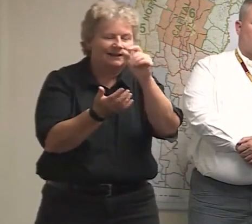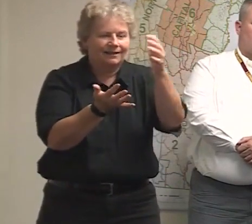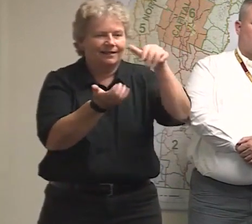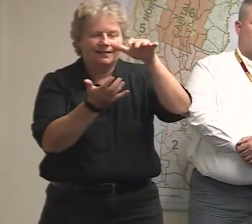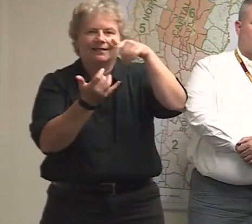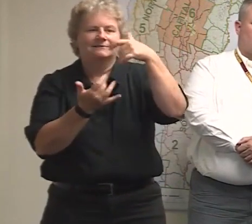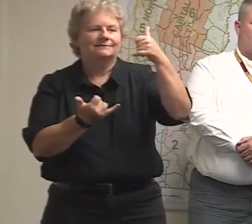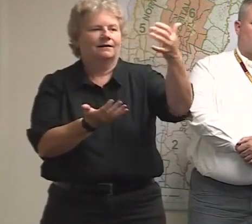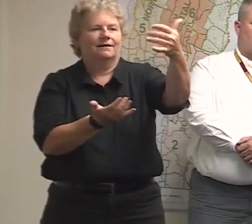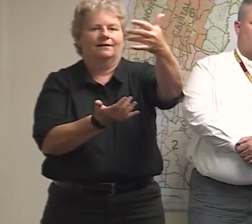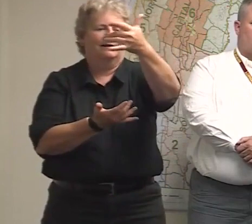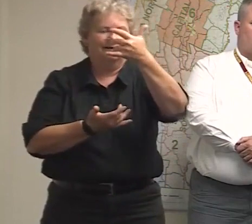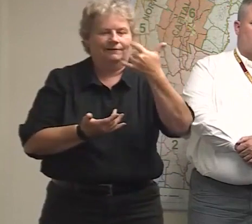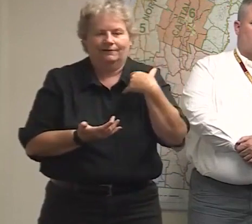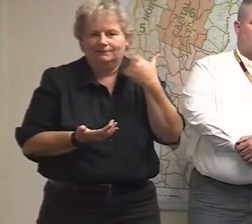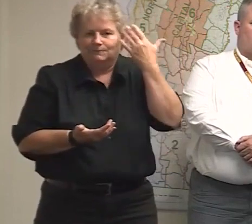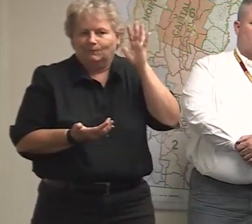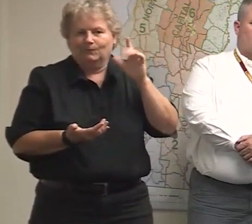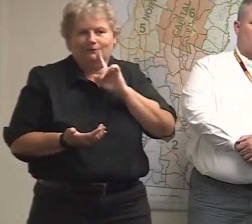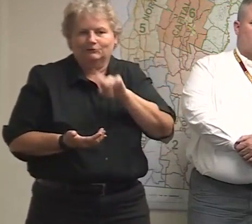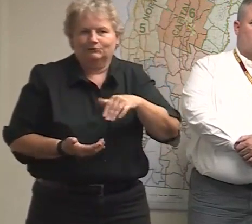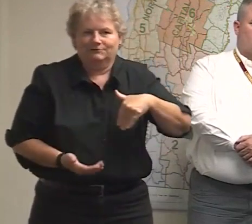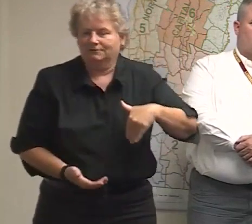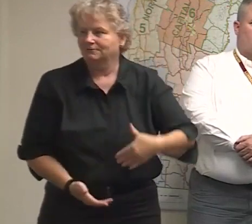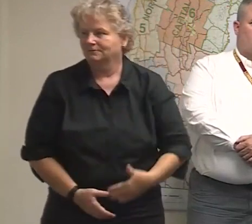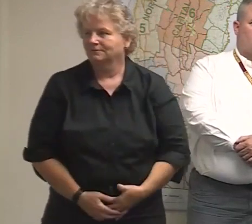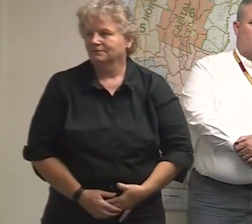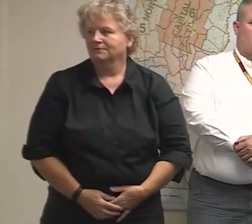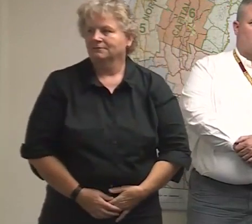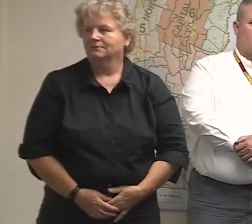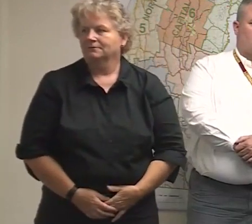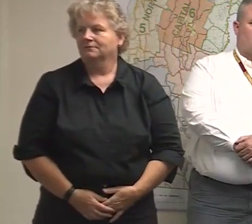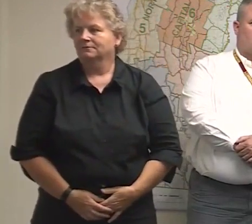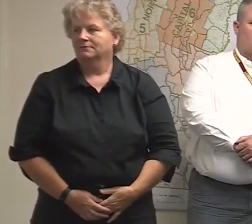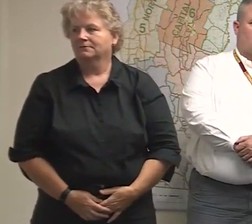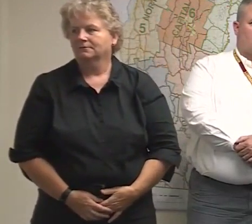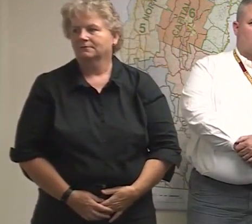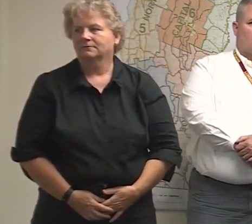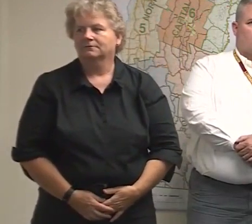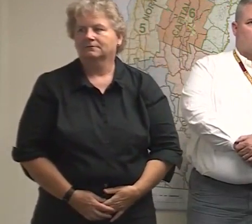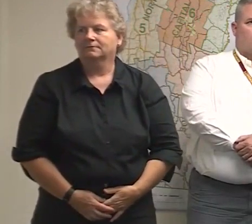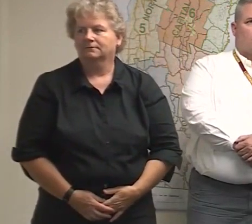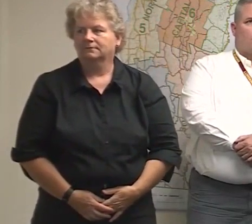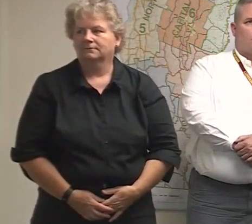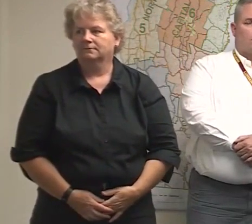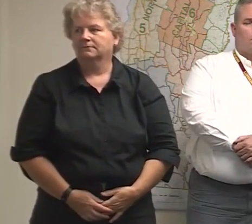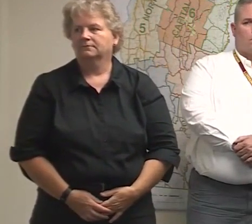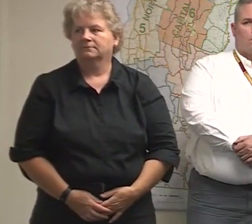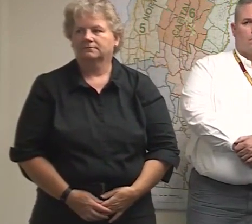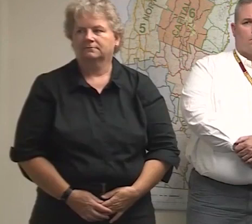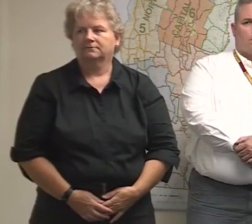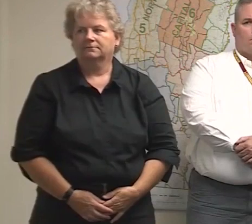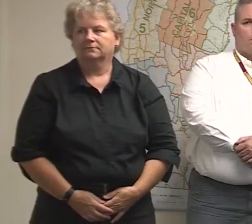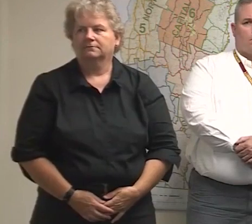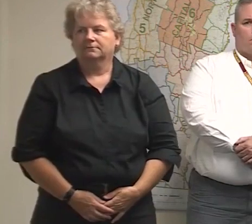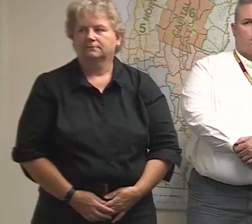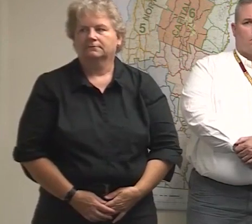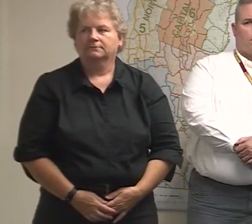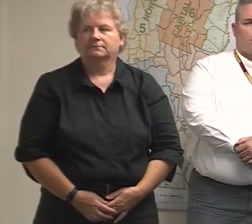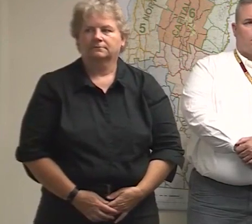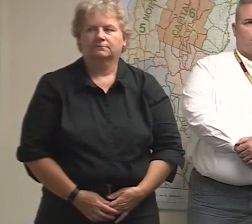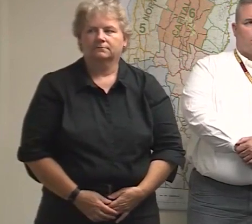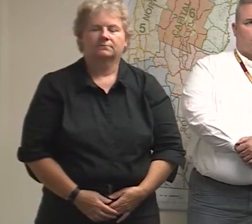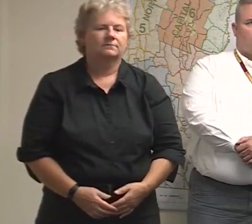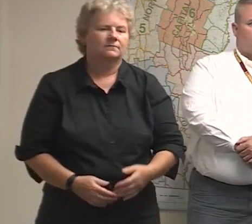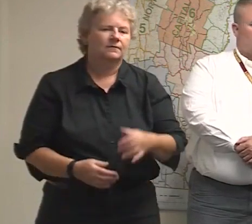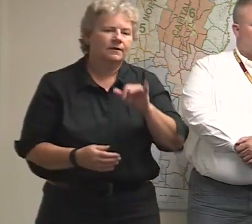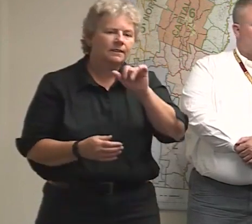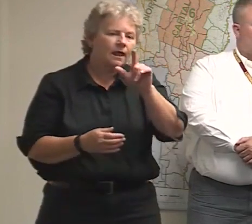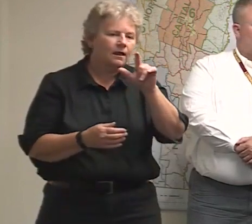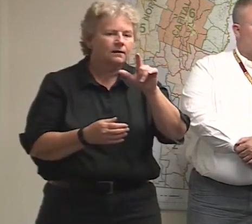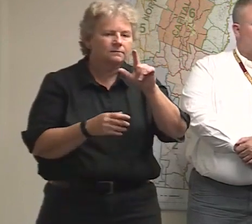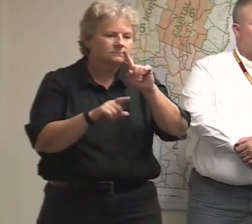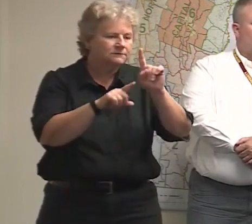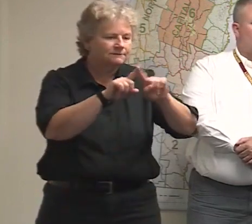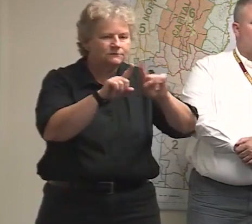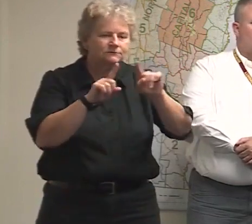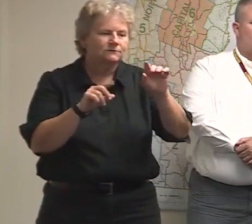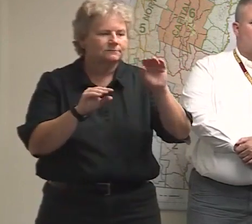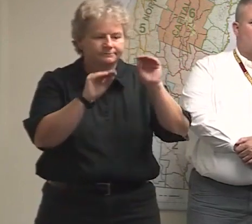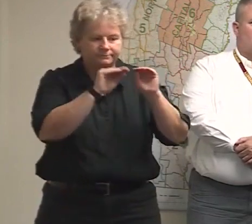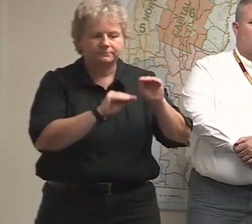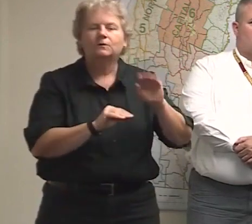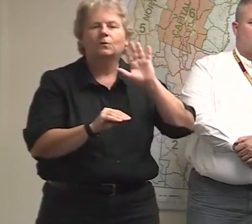WE’RE KEEPING TRACK OF THE STATE ROADS AND WE’RE OBVIOUSLY GOING TO HAVE TO INCLUDE THAT IN ANY OF THE FEMA REQUESTS THAT WE HAVE IN TERMS OF DOLLARS.